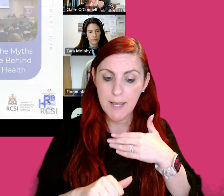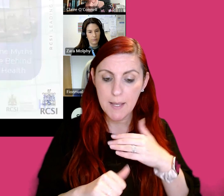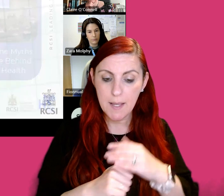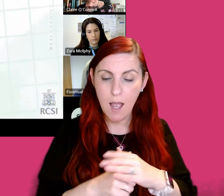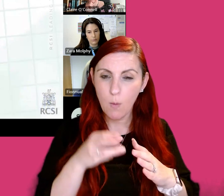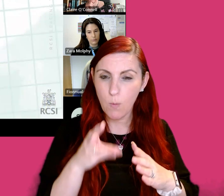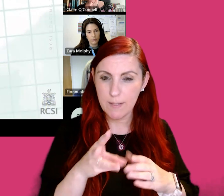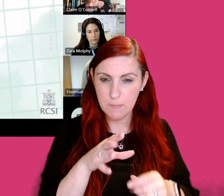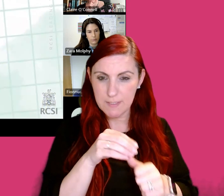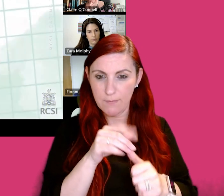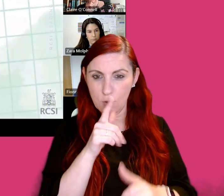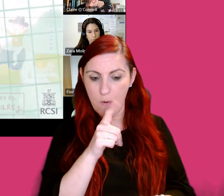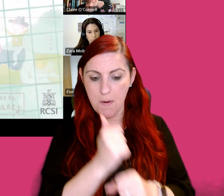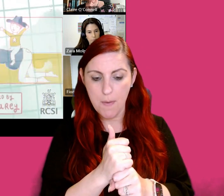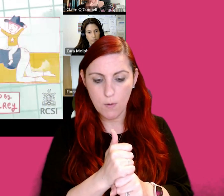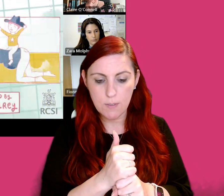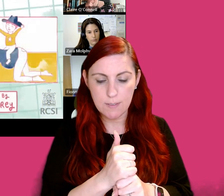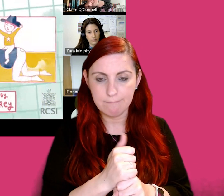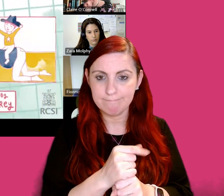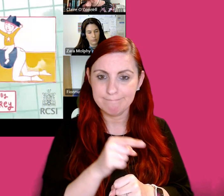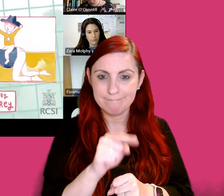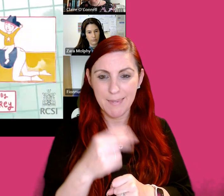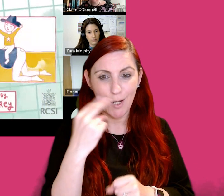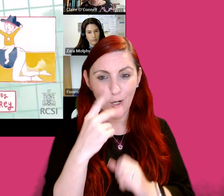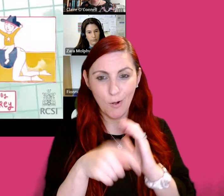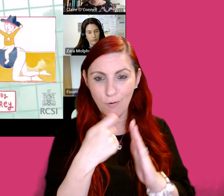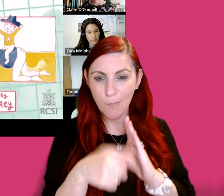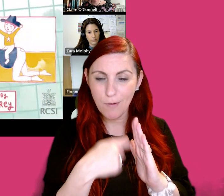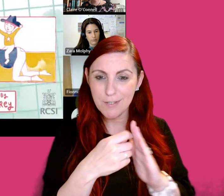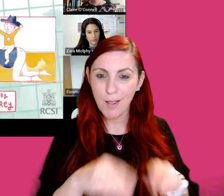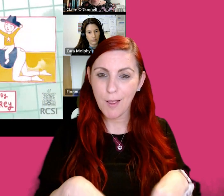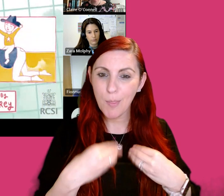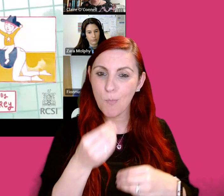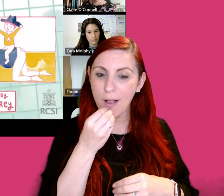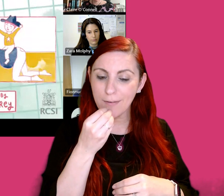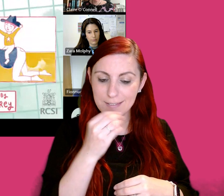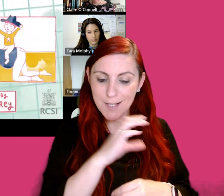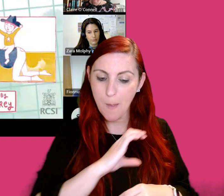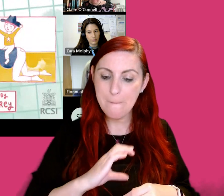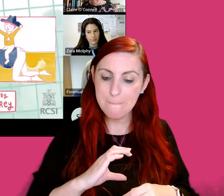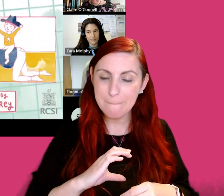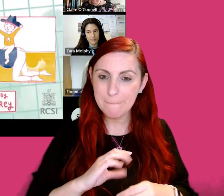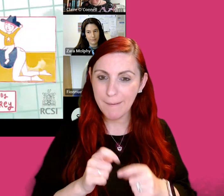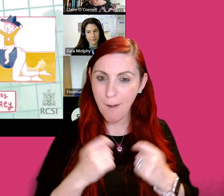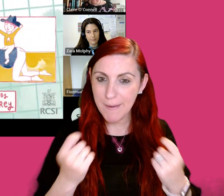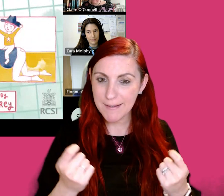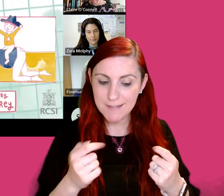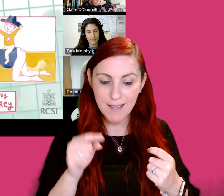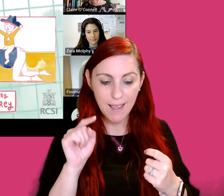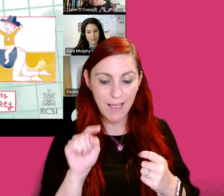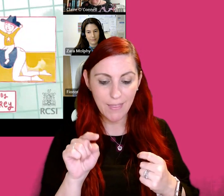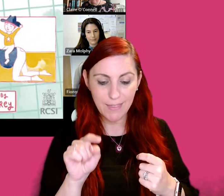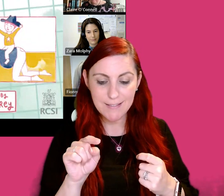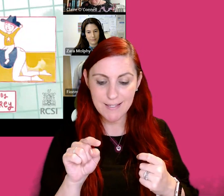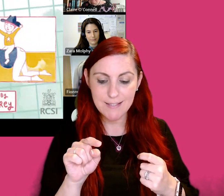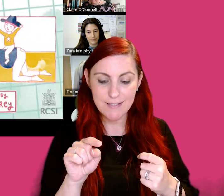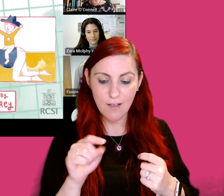to focus on this lovely project The Breakfast Club comic um which is uh the stories of the